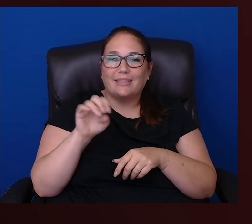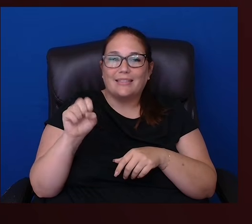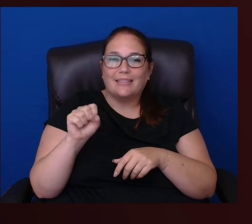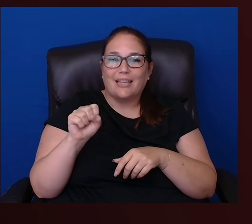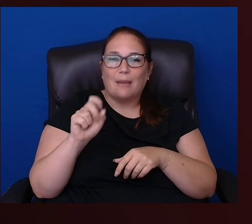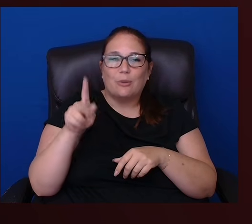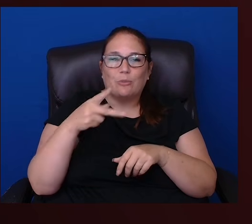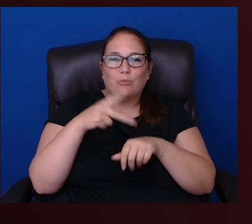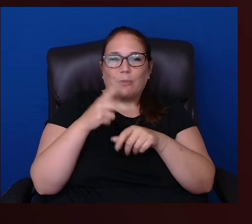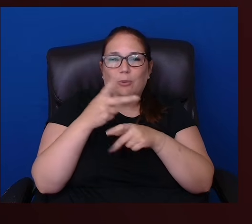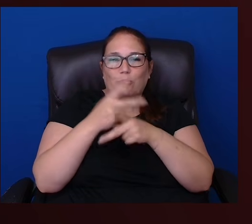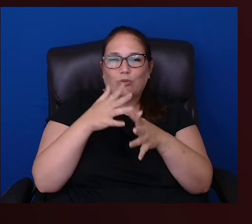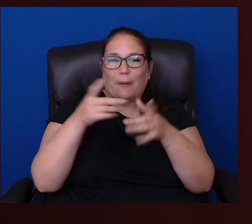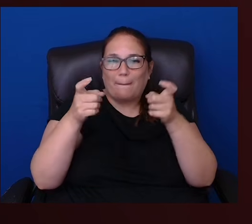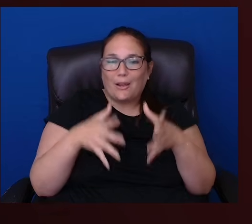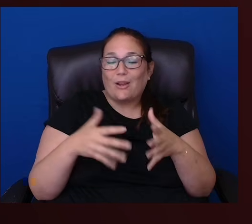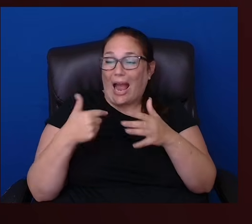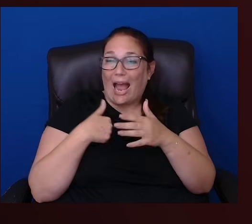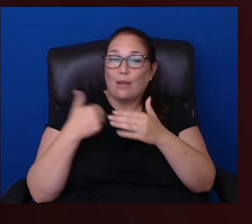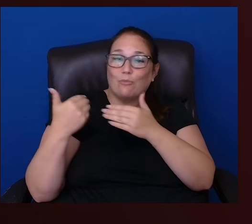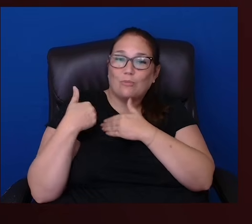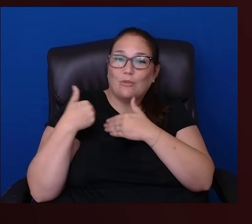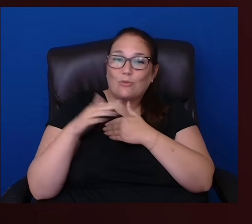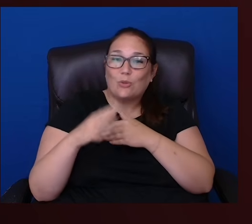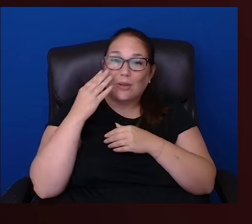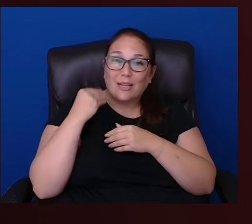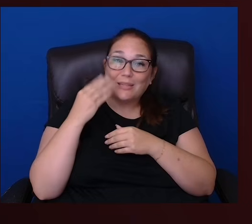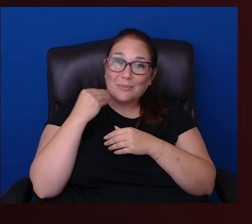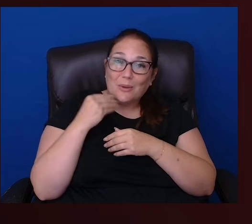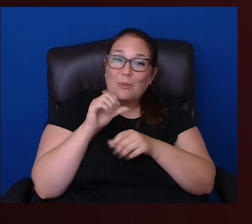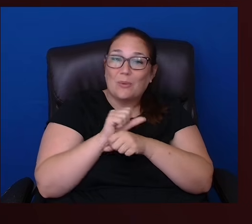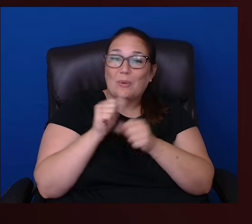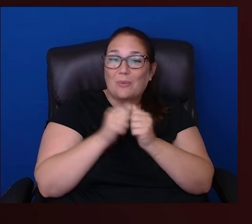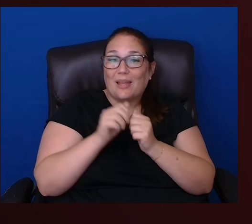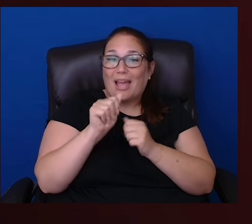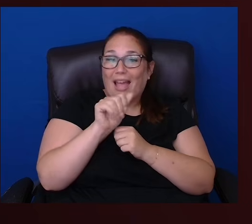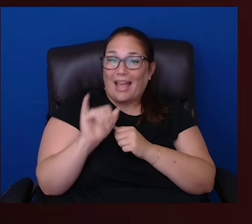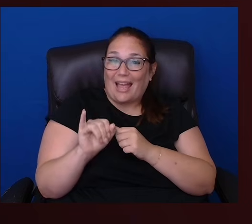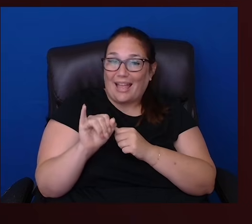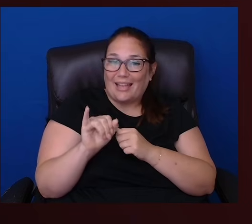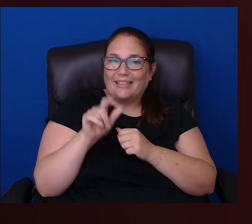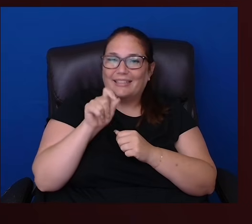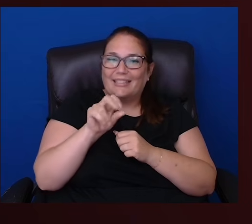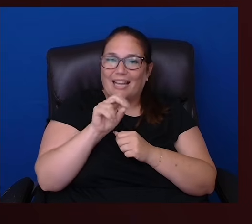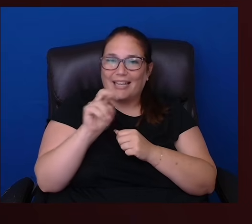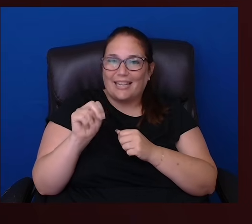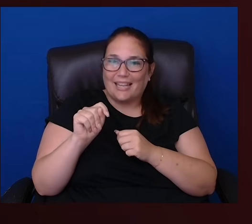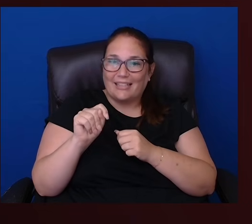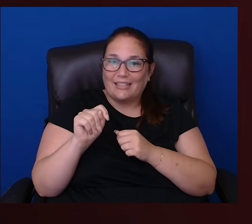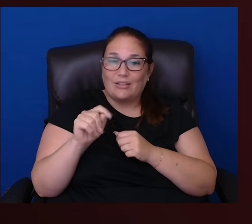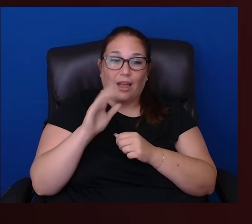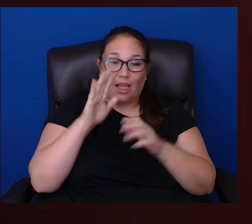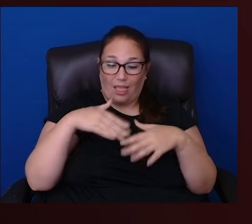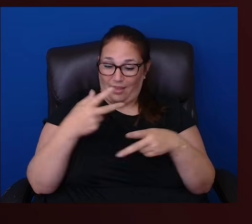and I'm responsible for your experience working with AI and.NET, so if you haven't figured out the secret for